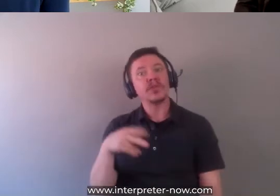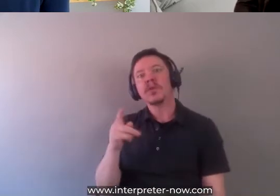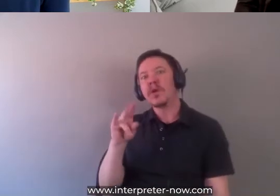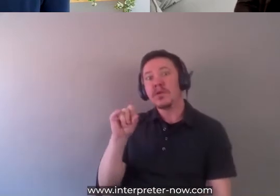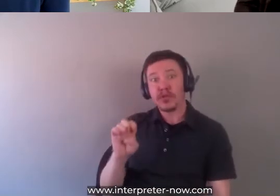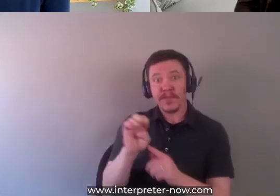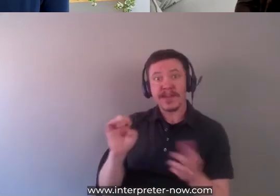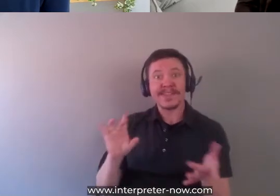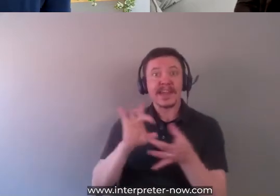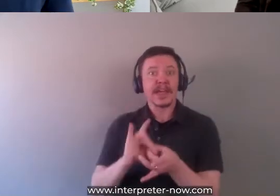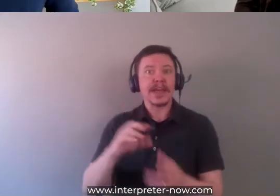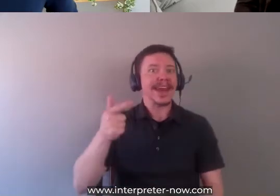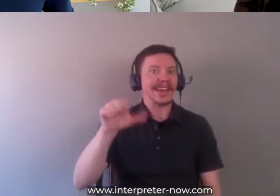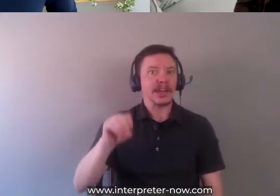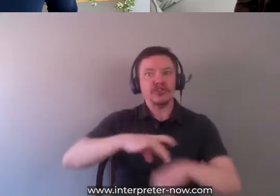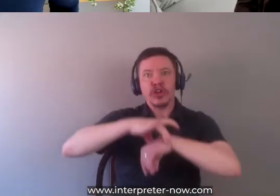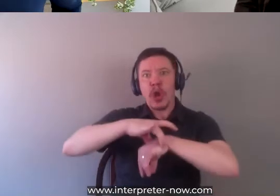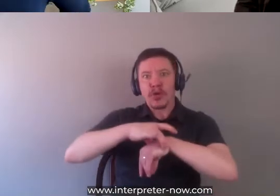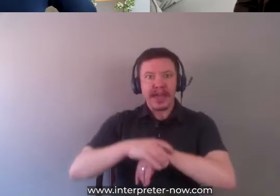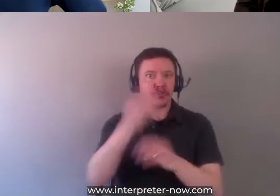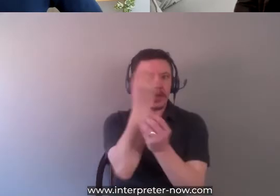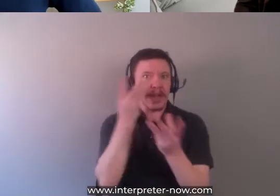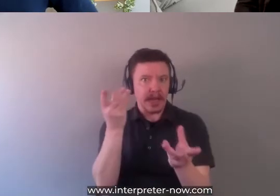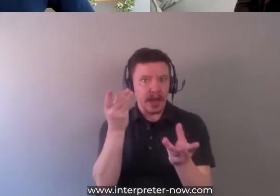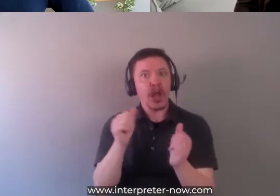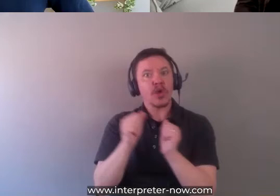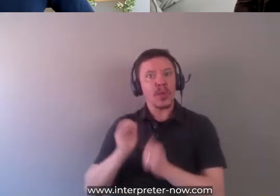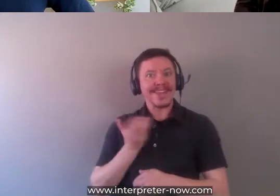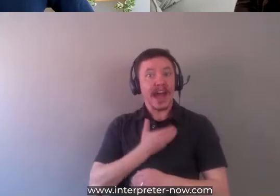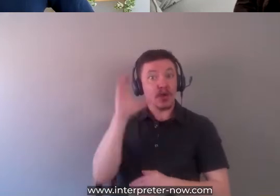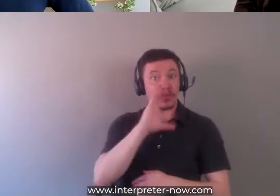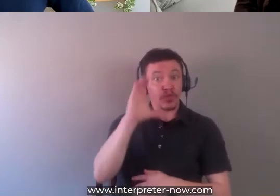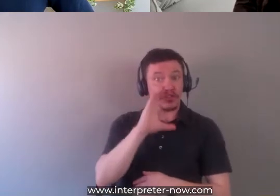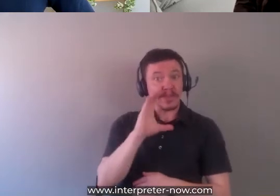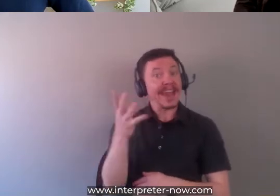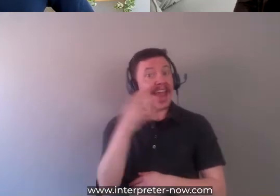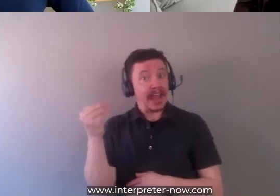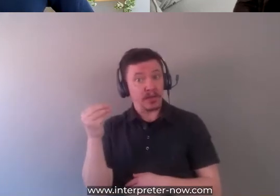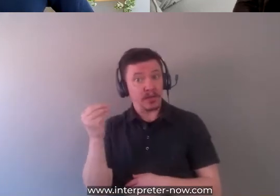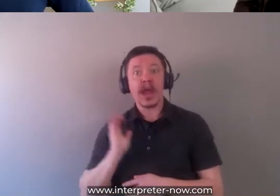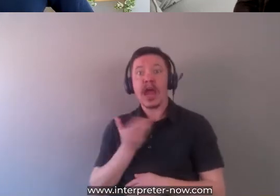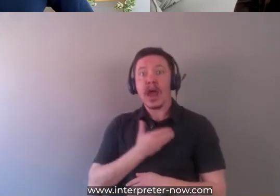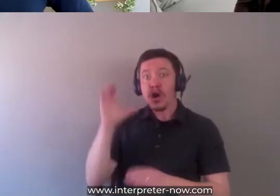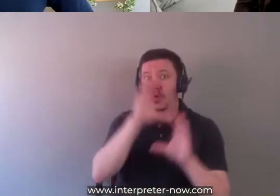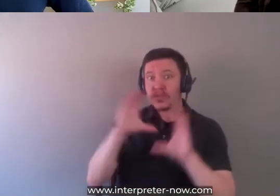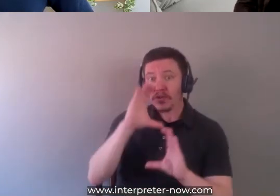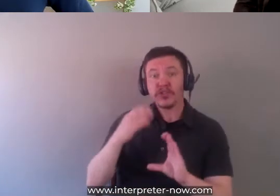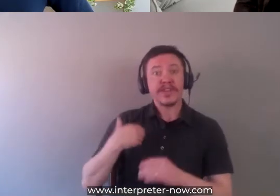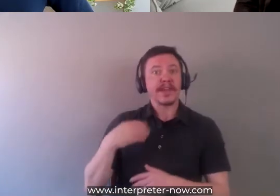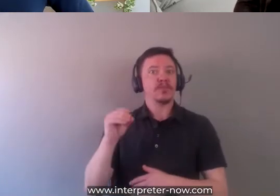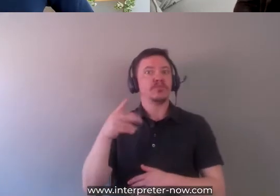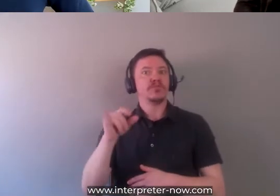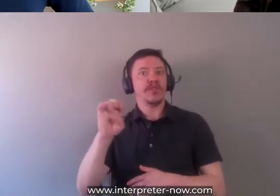geolocation data with our searches and the searches and profiles of people who might